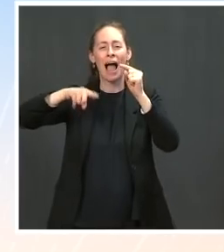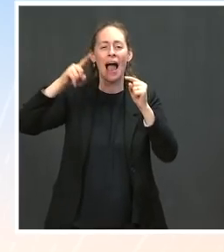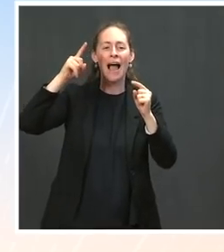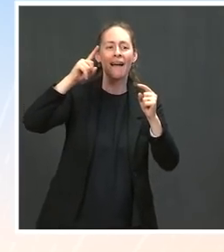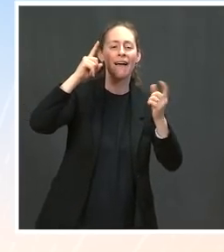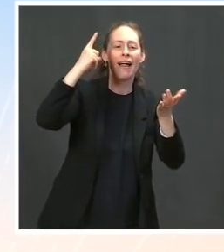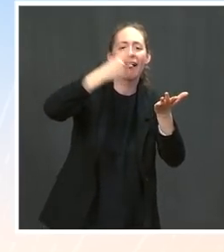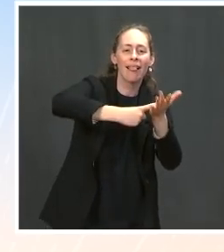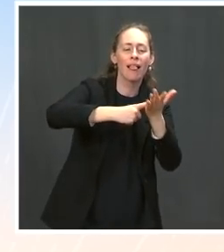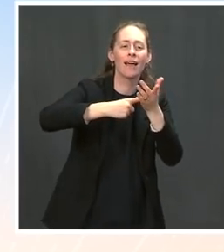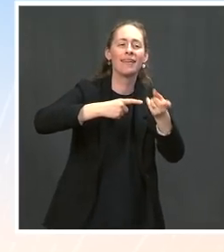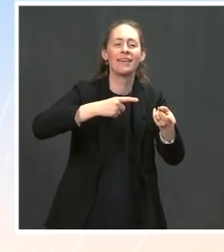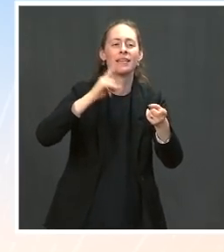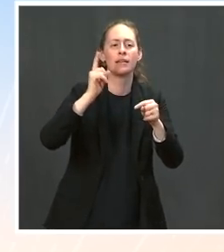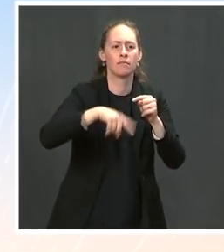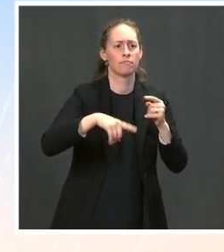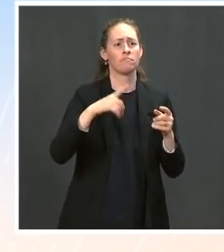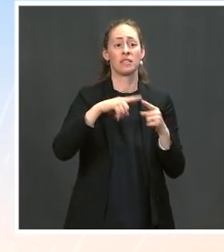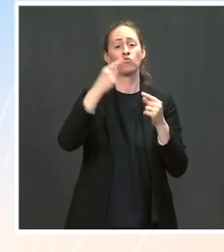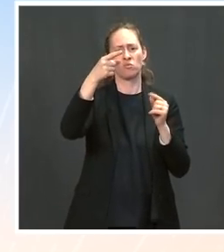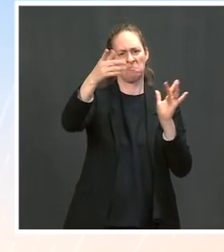Ms. Psaki: Thank you, everyone. The Press: Thank you.